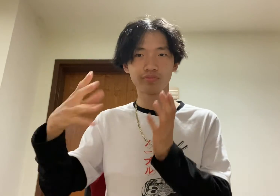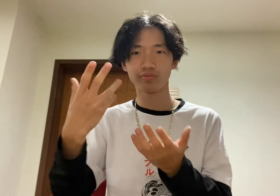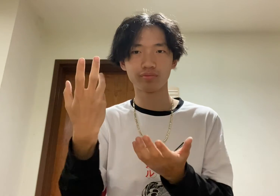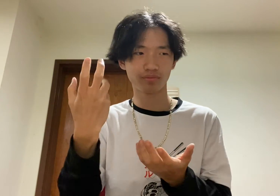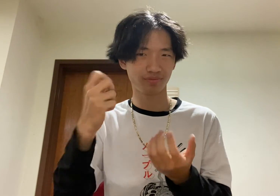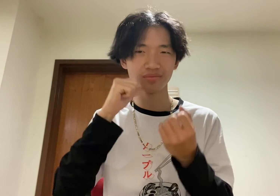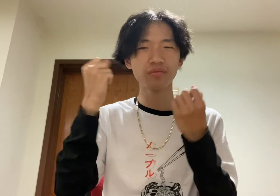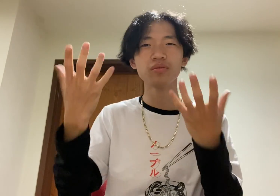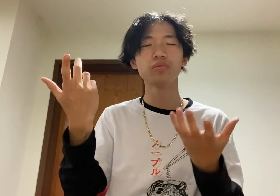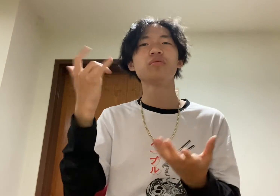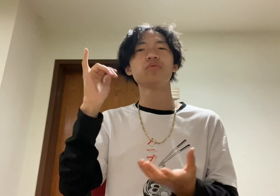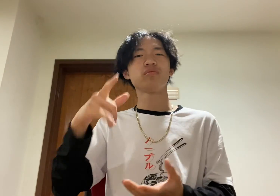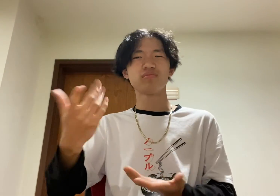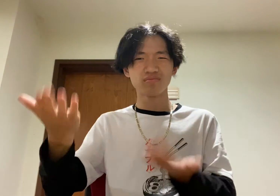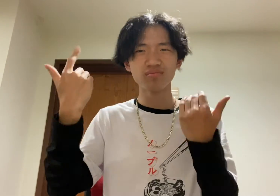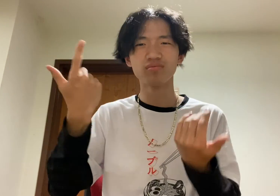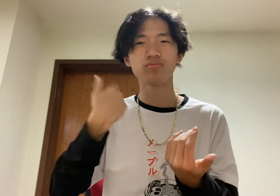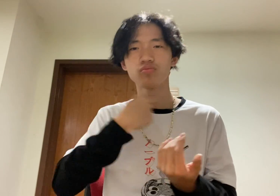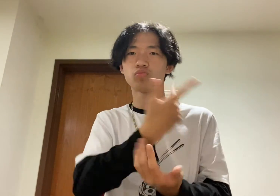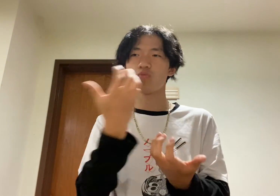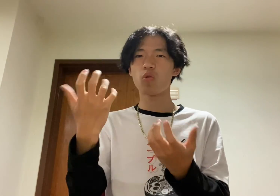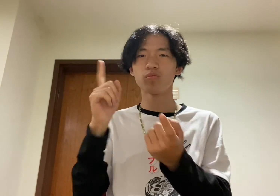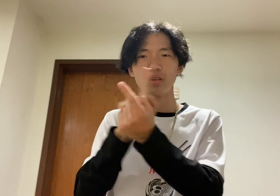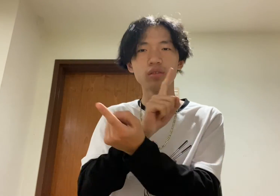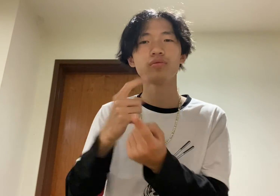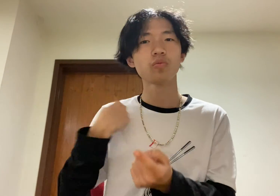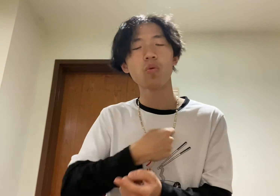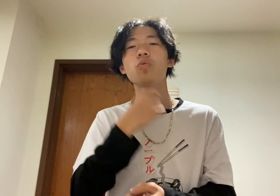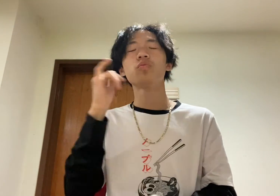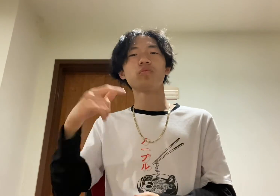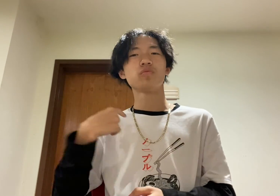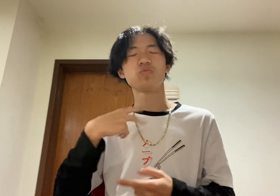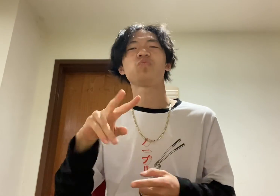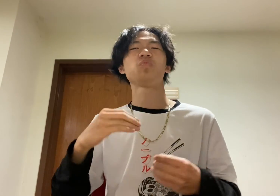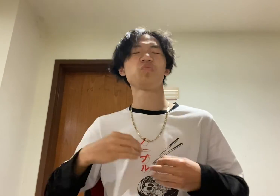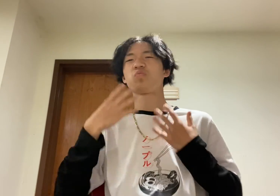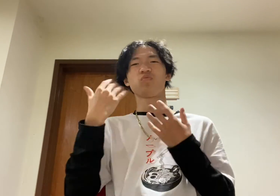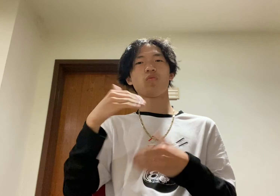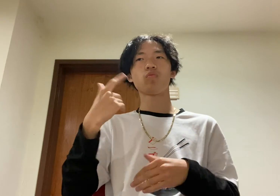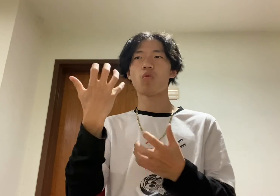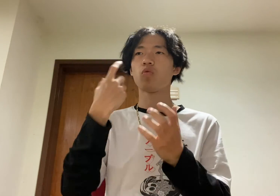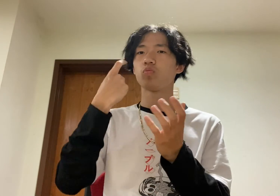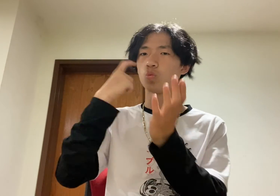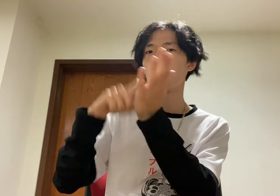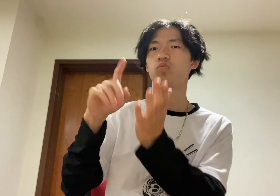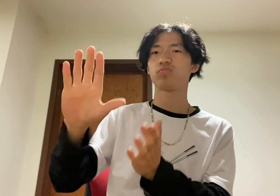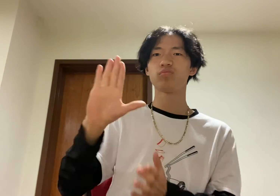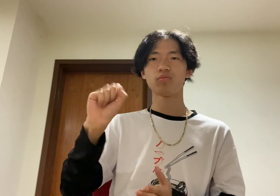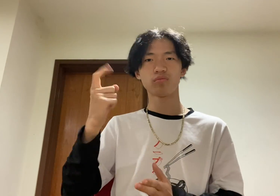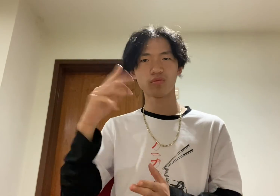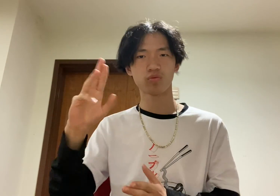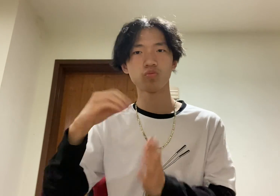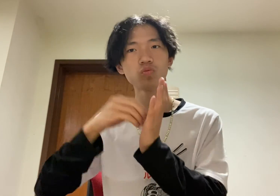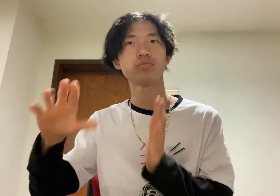since she heard that Asian club was not active, she wanted to meet us and that re-inspired us, CK wanted to